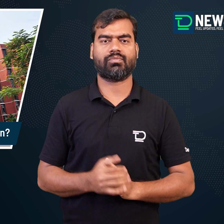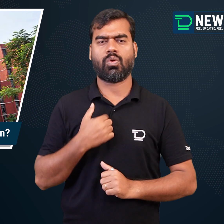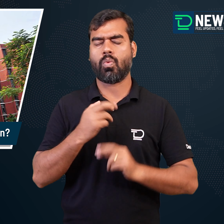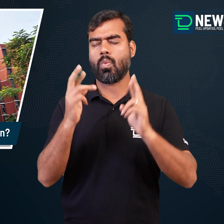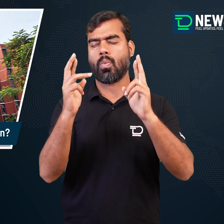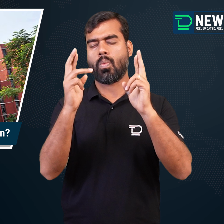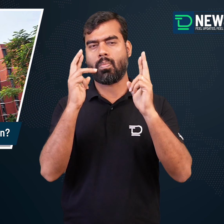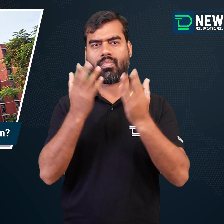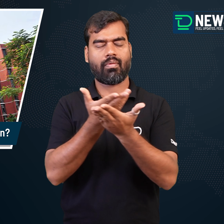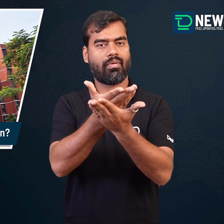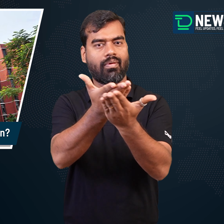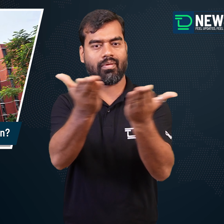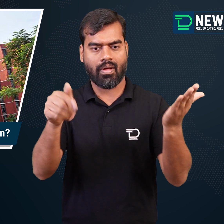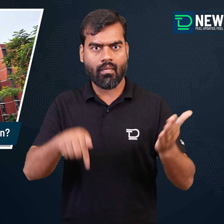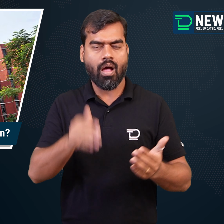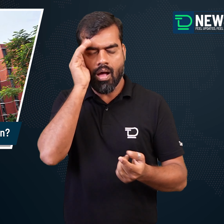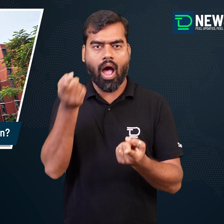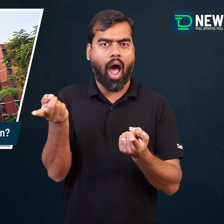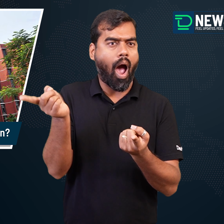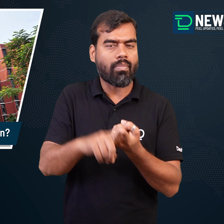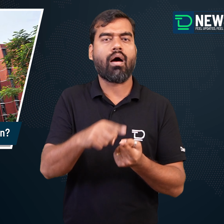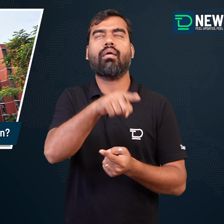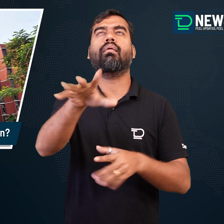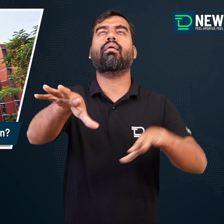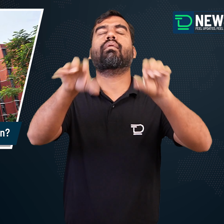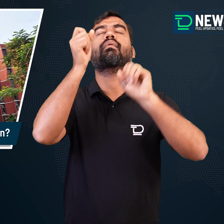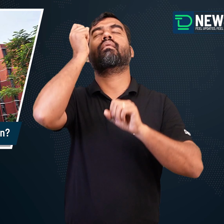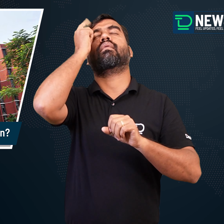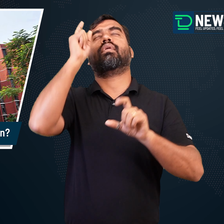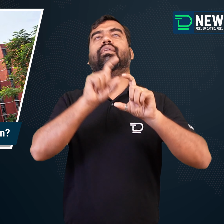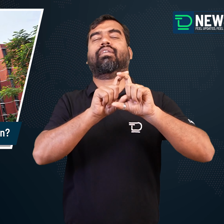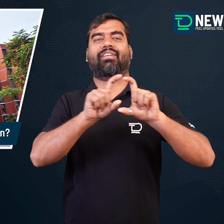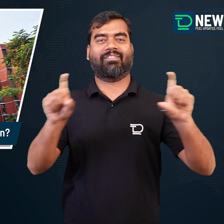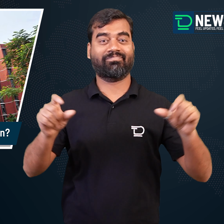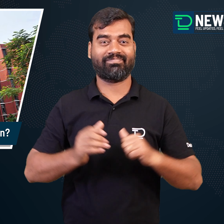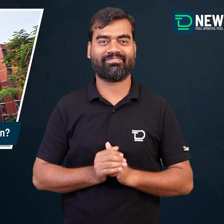I hope you all understand today's news.